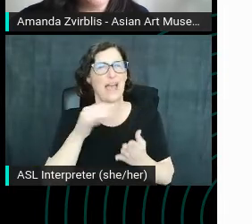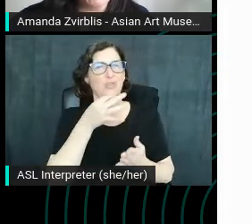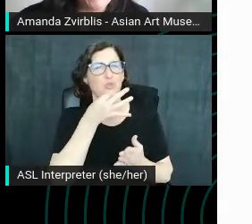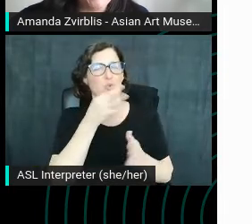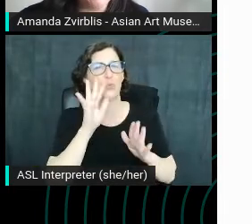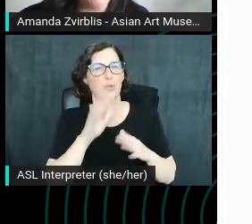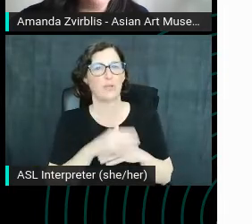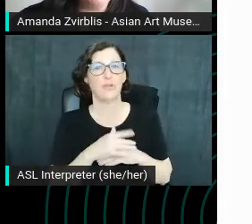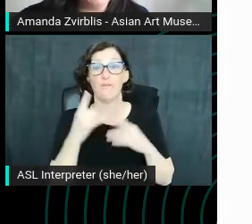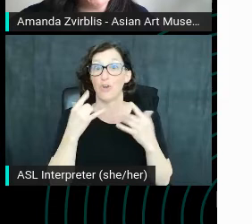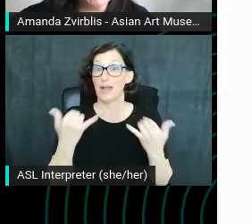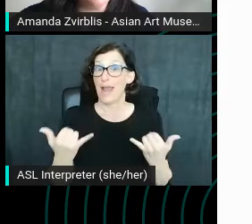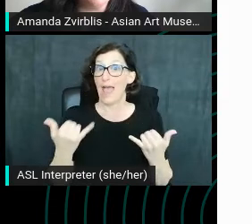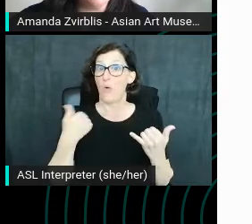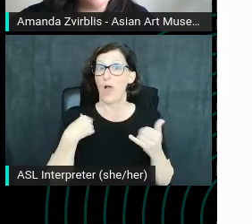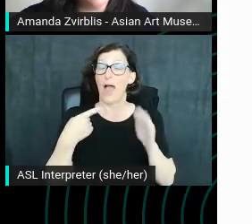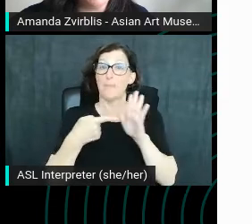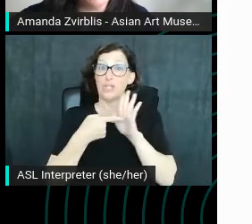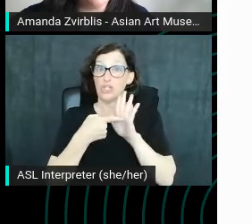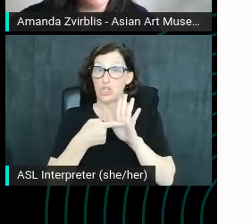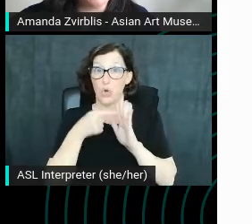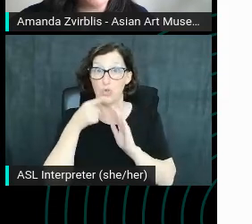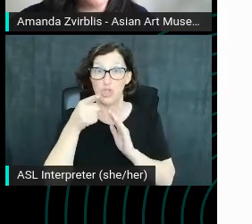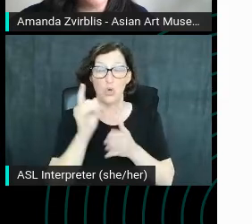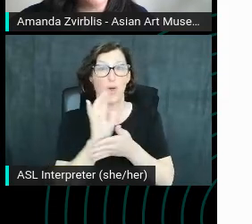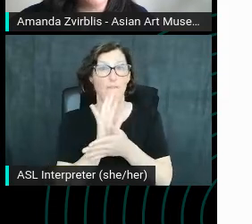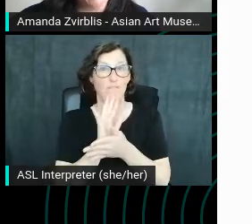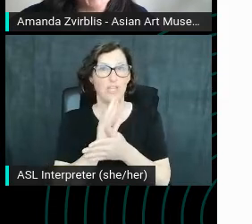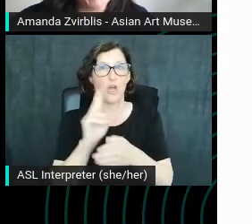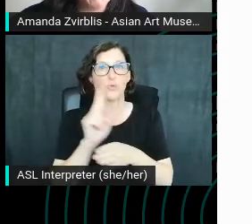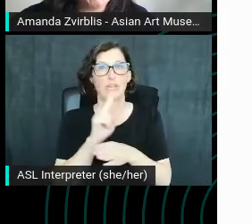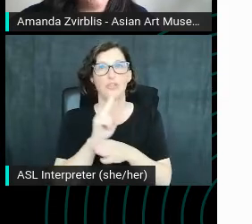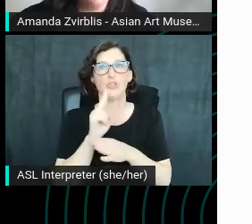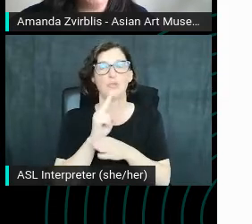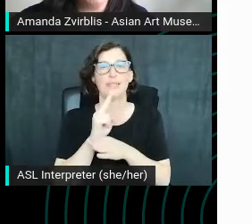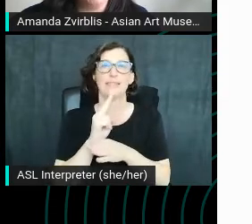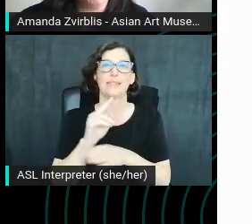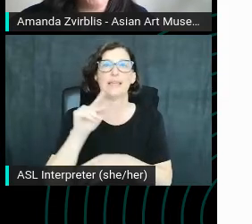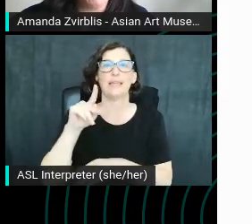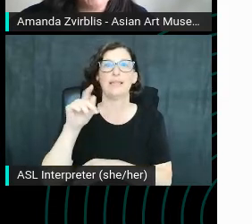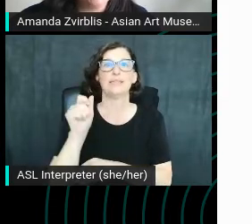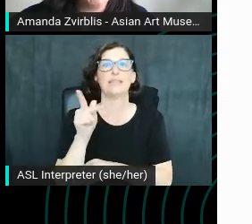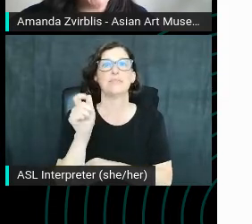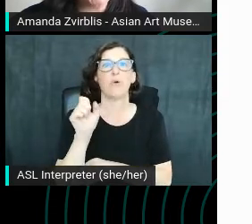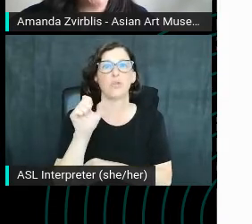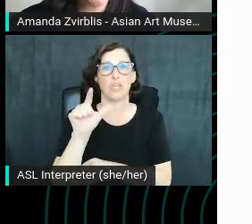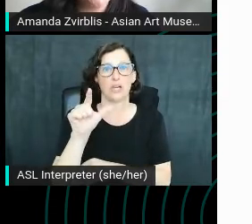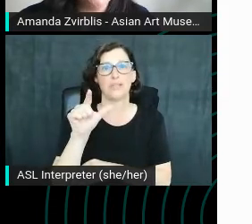For now, I'm going to share with you a video that uses testimonials mentioned in bullet point number two,